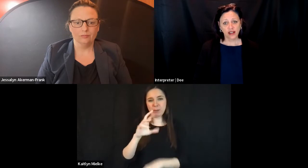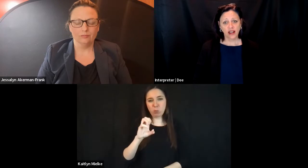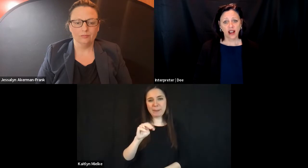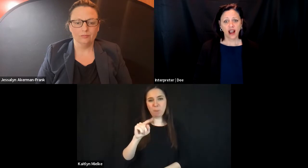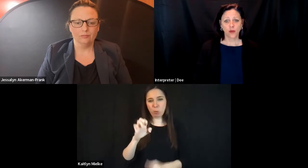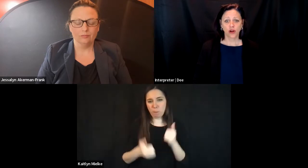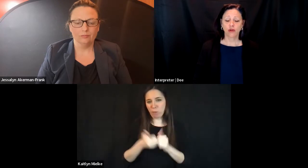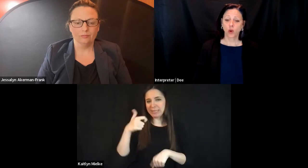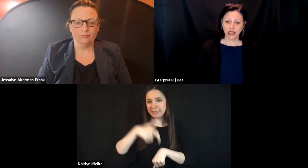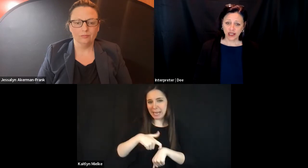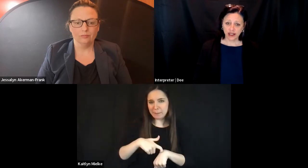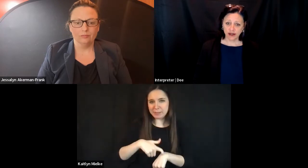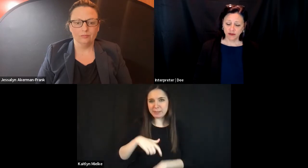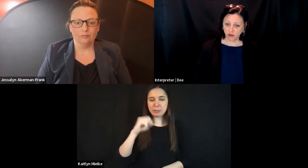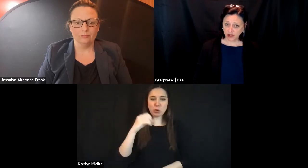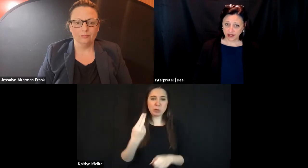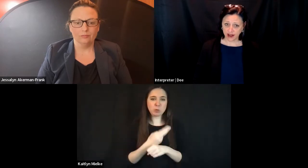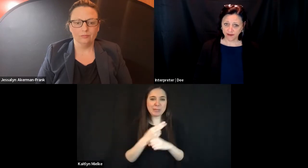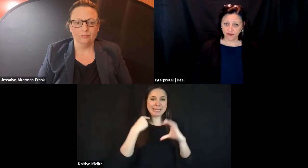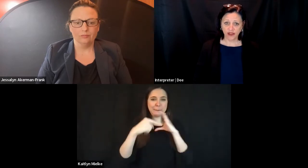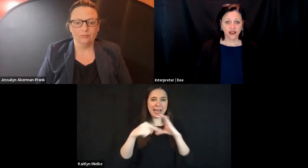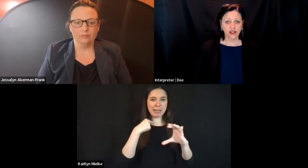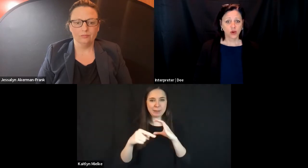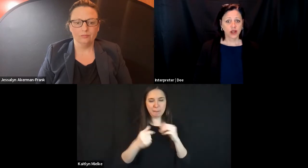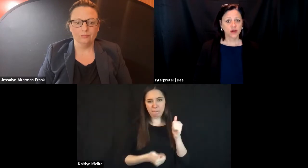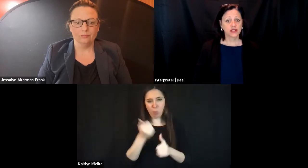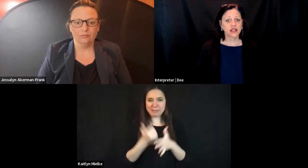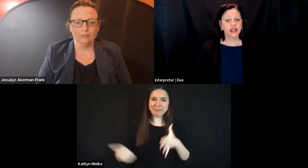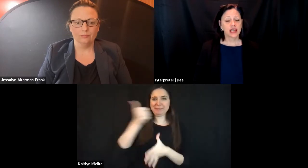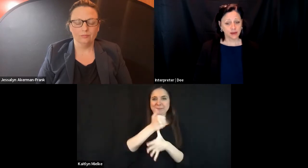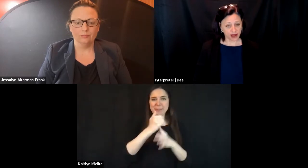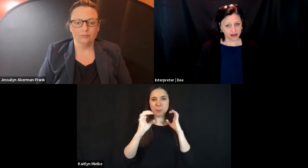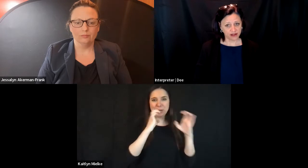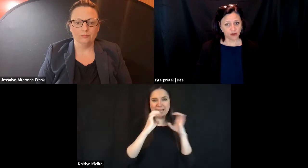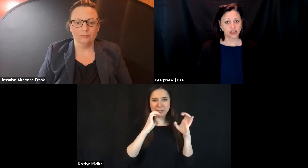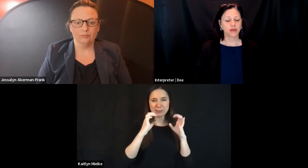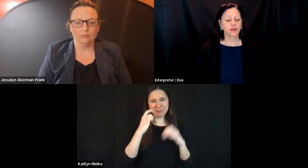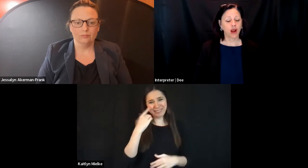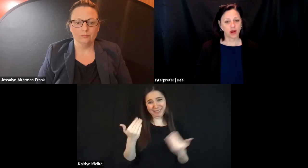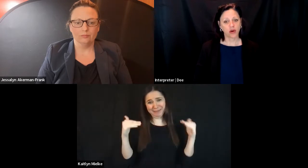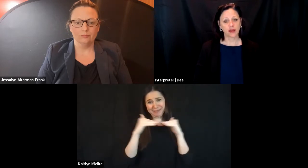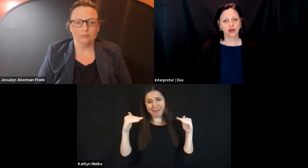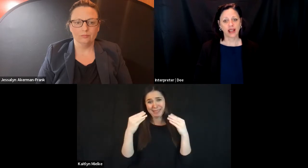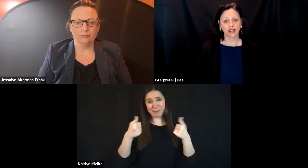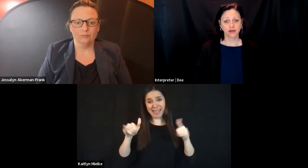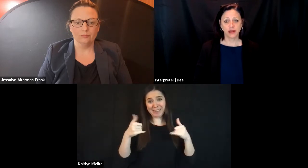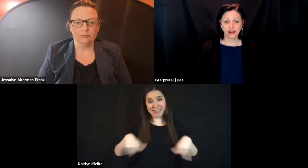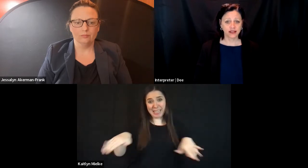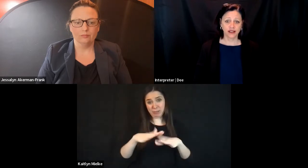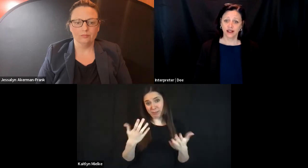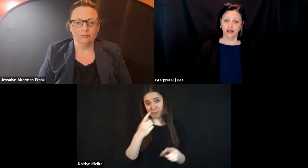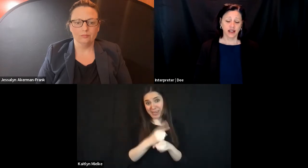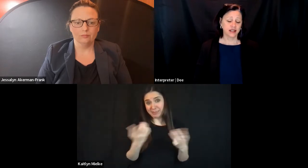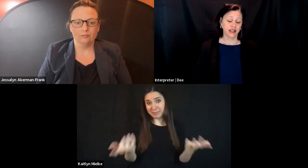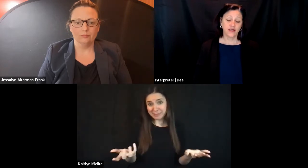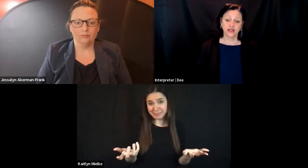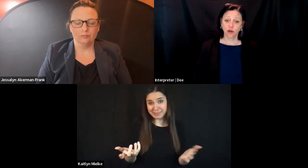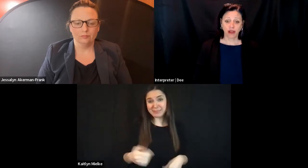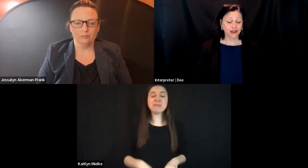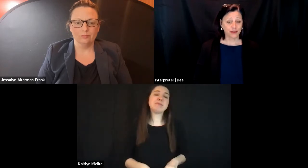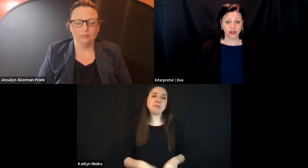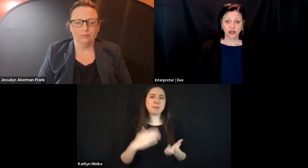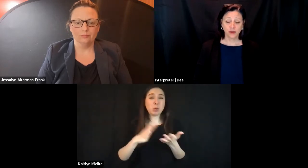If they're to my side, I have to ask them to move over in order to see what they're signing.